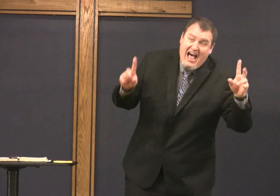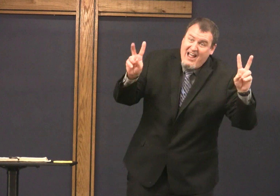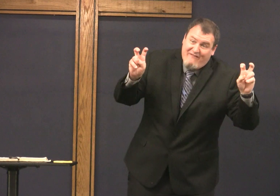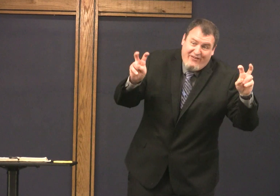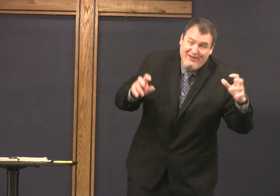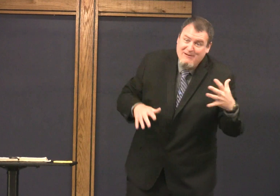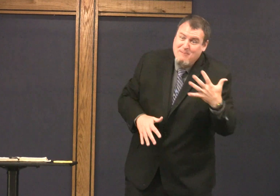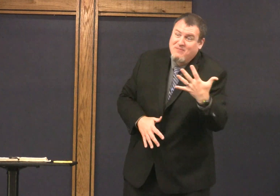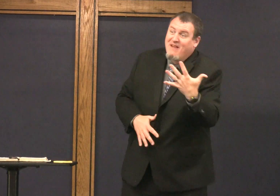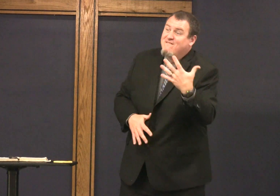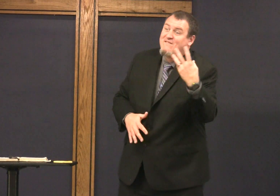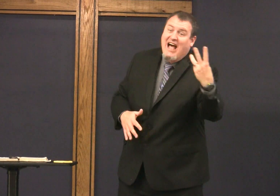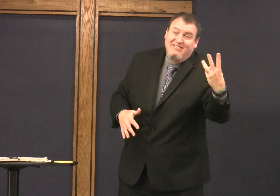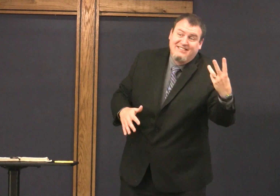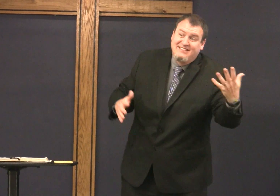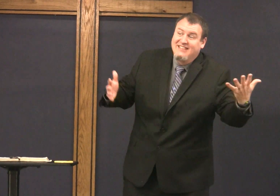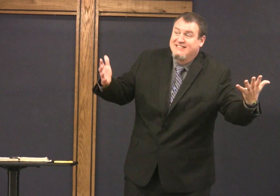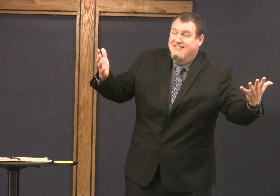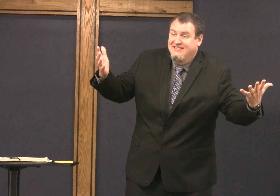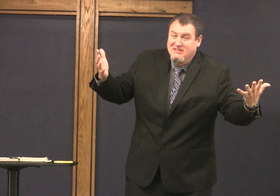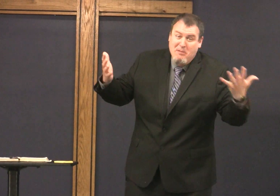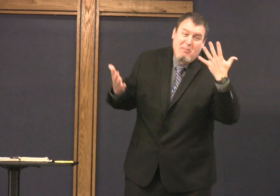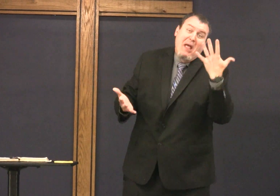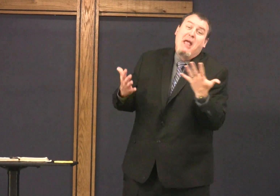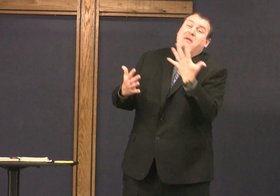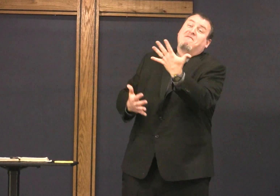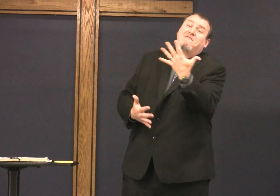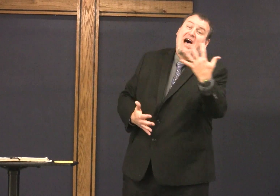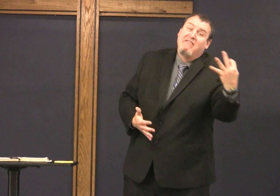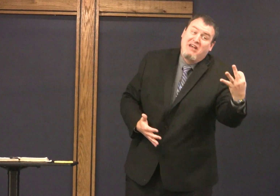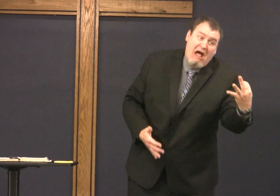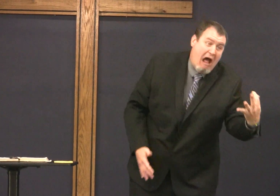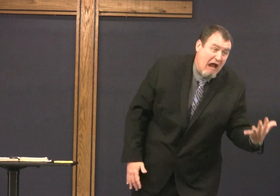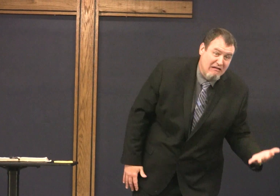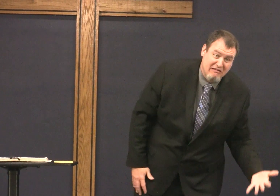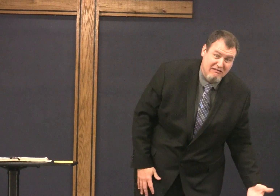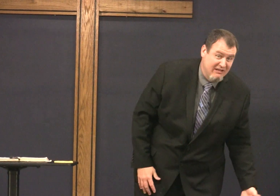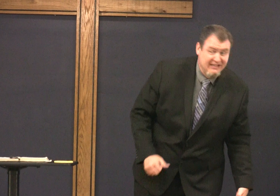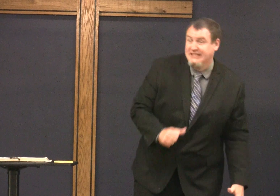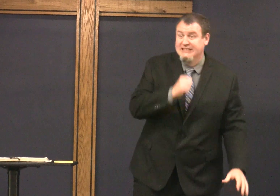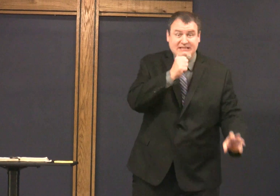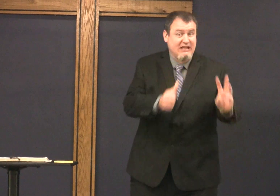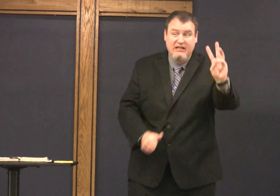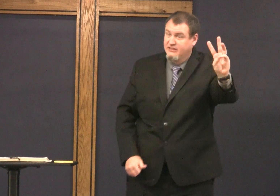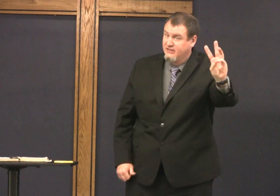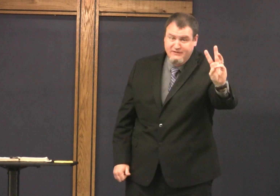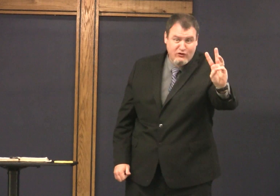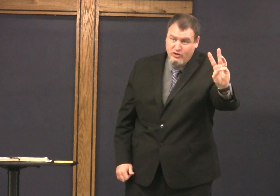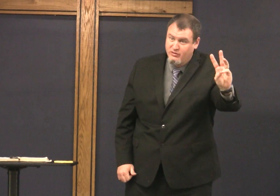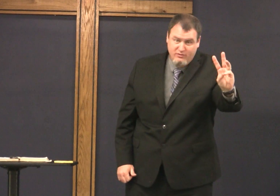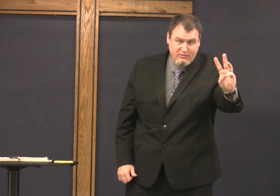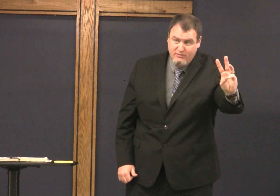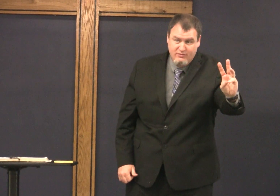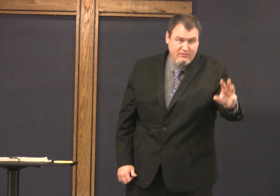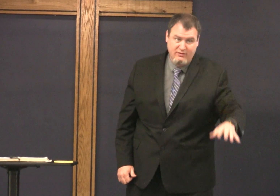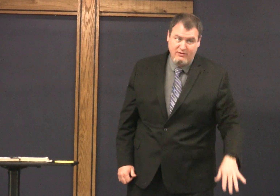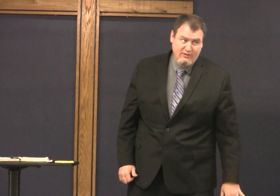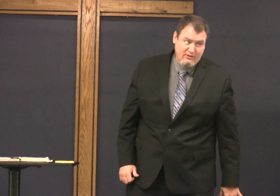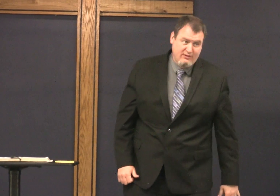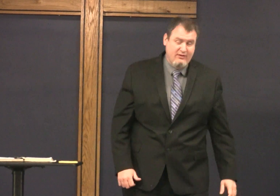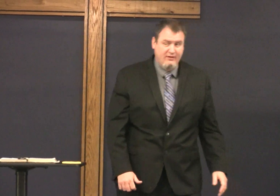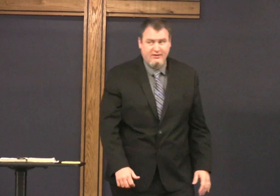maybe five five six Maybe five nine at most he was he was not six foot